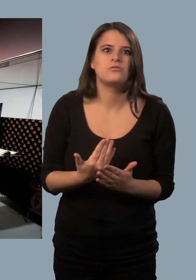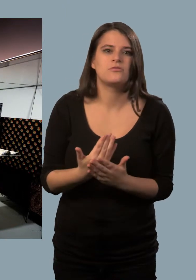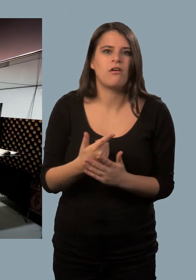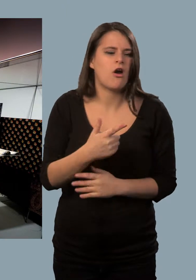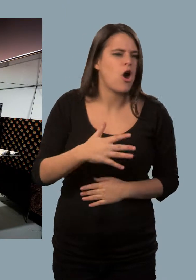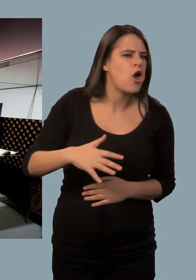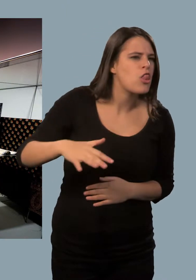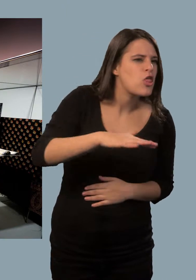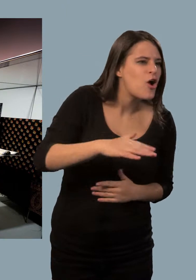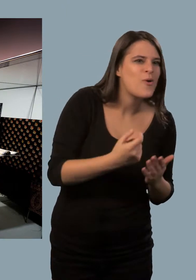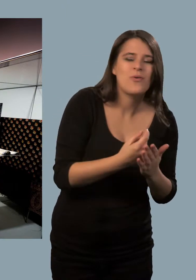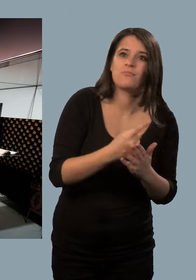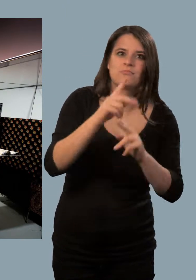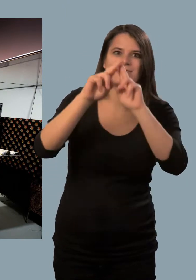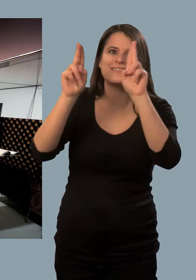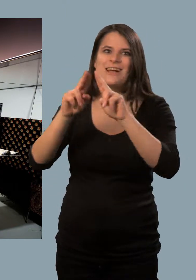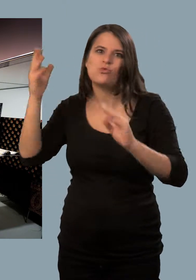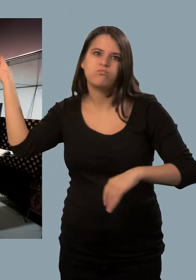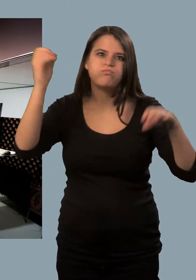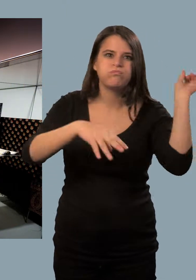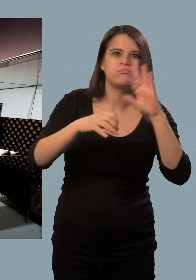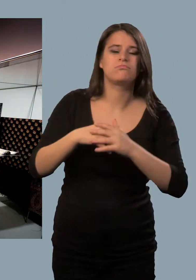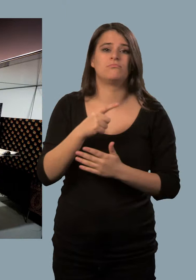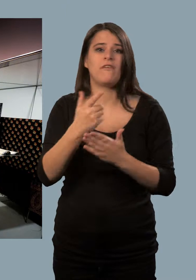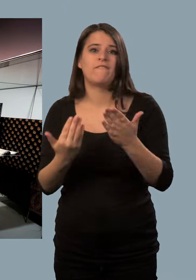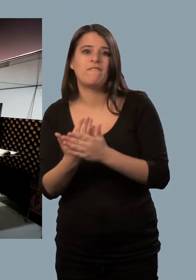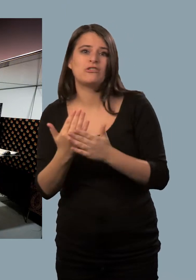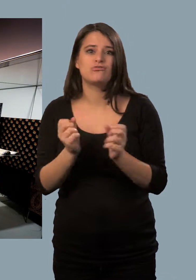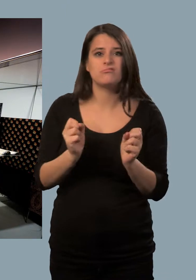with both local and international connections.